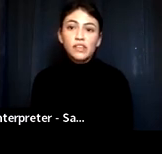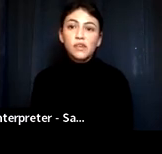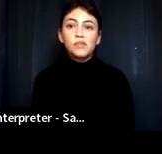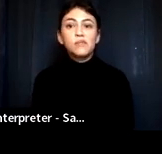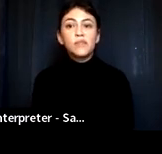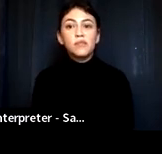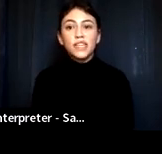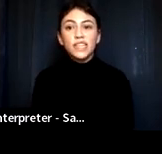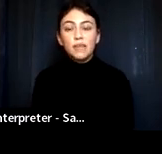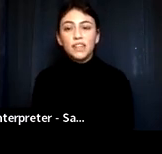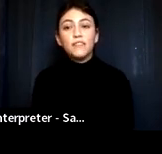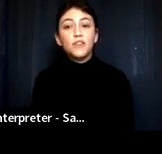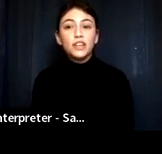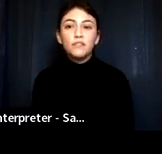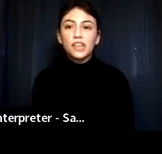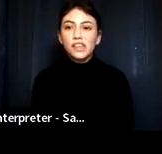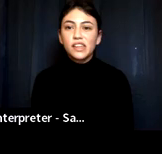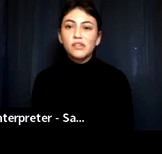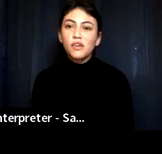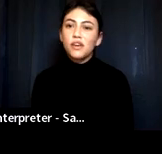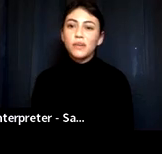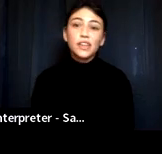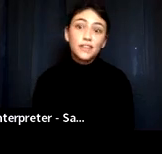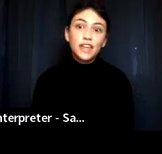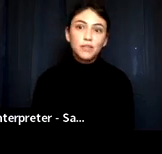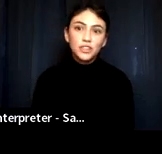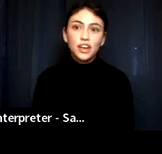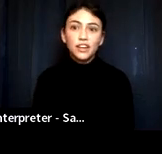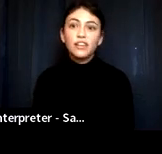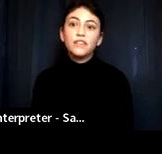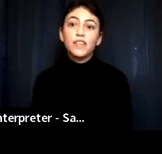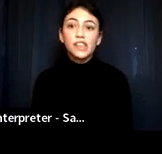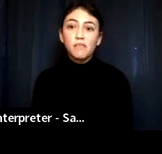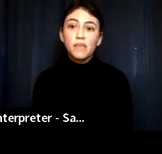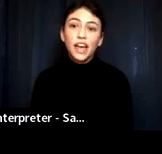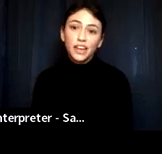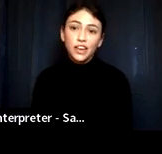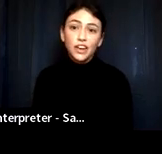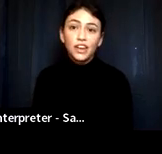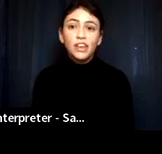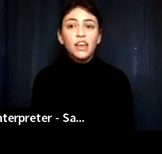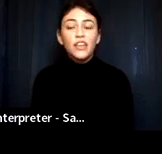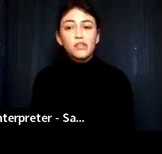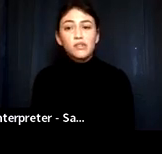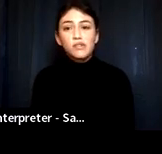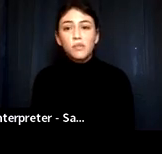And so sometimes by the time that they've tried to fix it, there's already been a lot of damage done, a lot of things that I'm behind on.